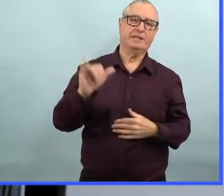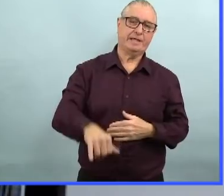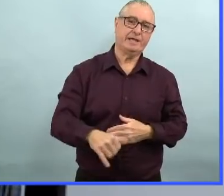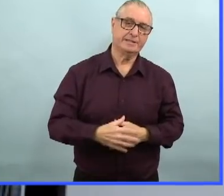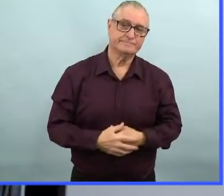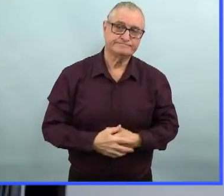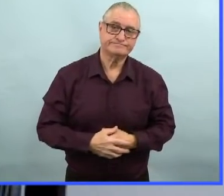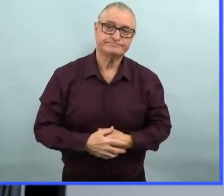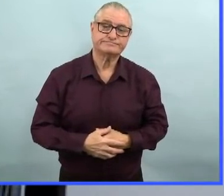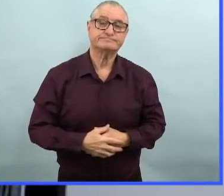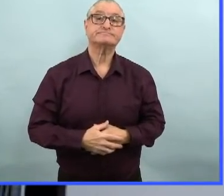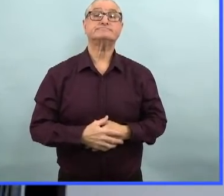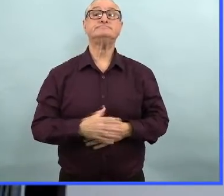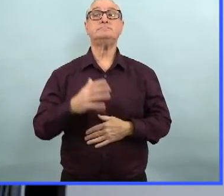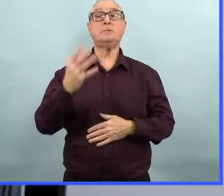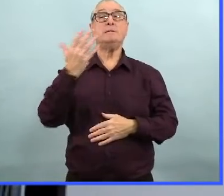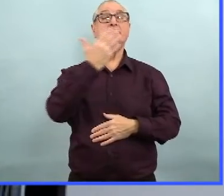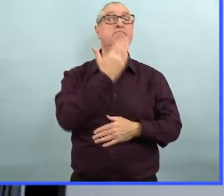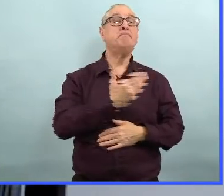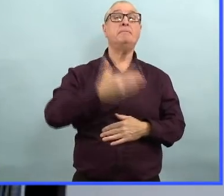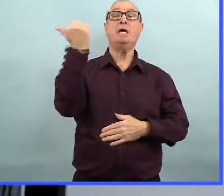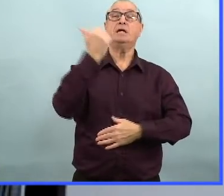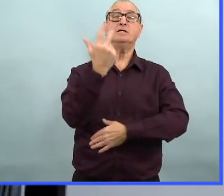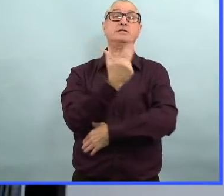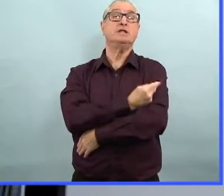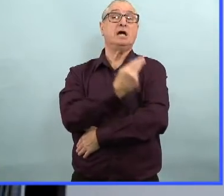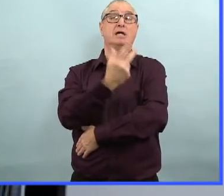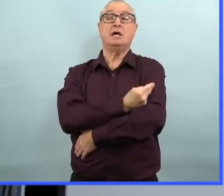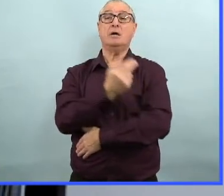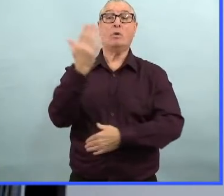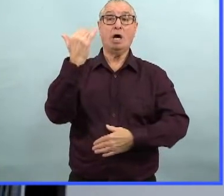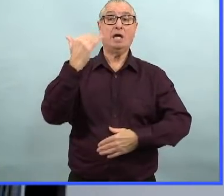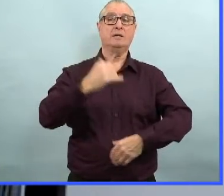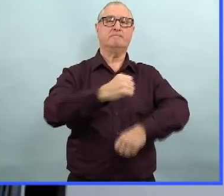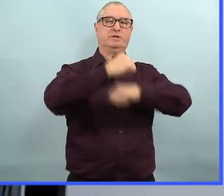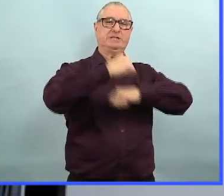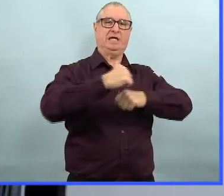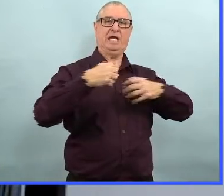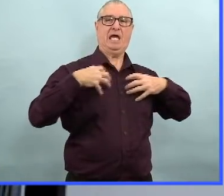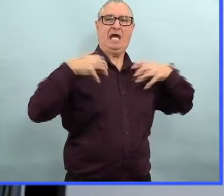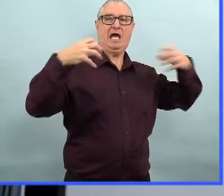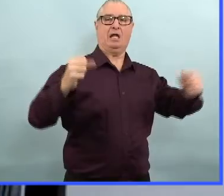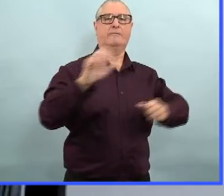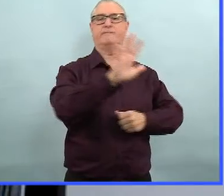and to protect the health of as many people as possible we have one study from the uk that